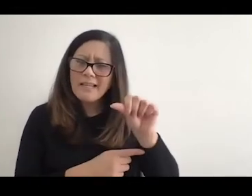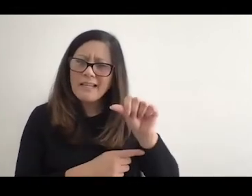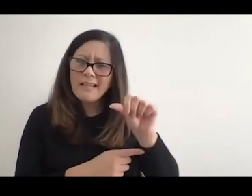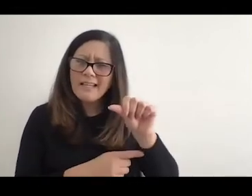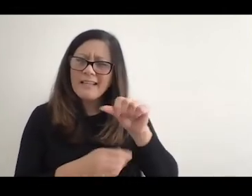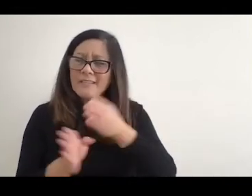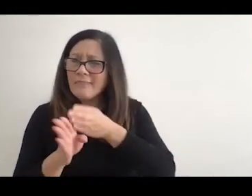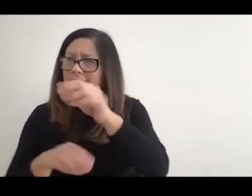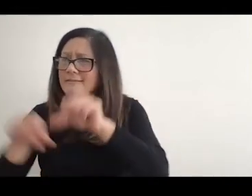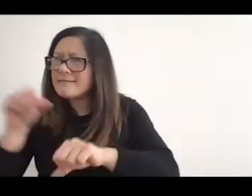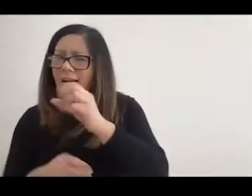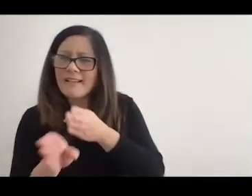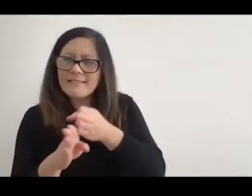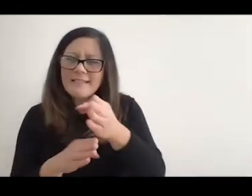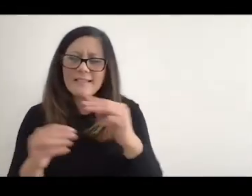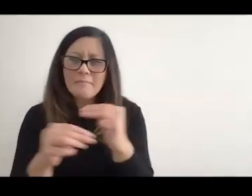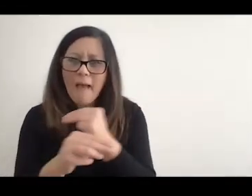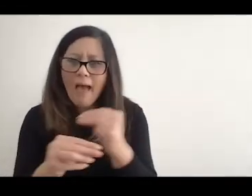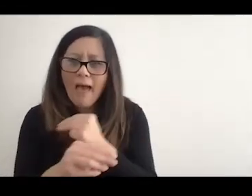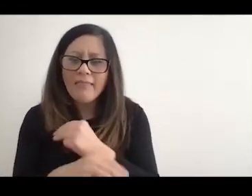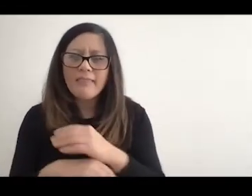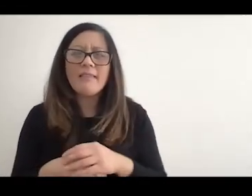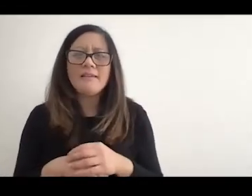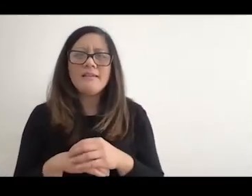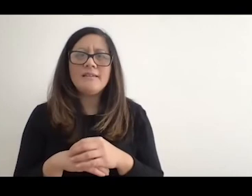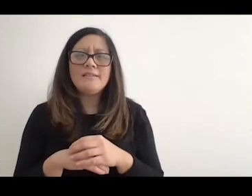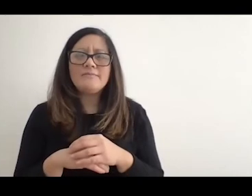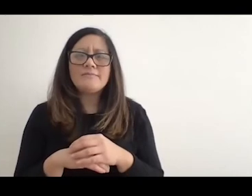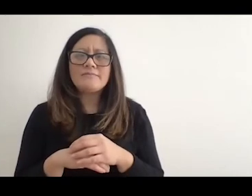disability in science in math? And I don't mean the way we have